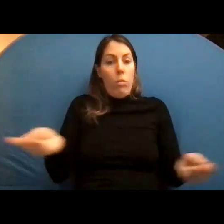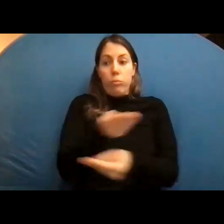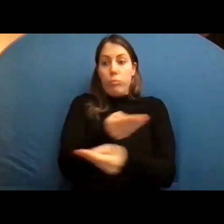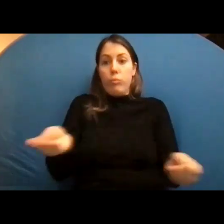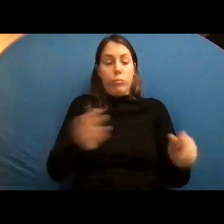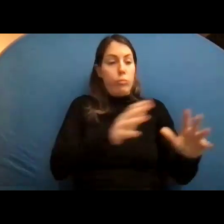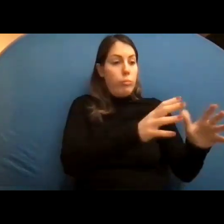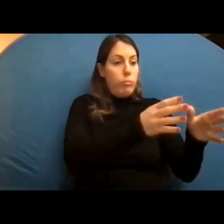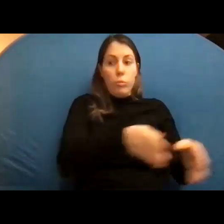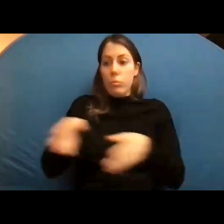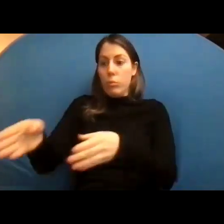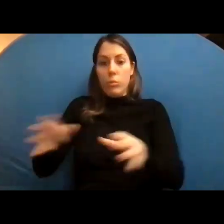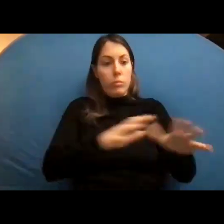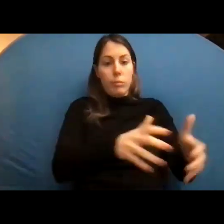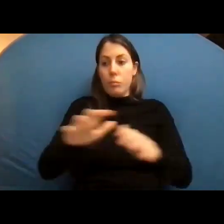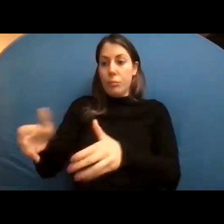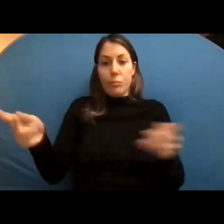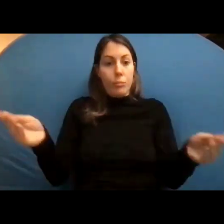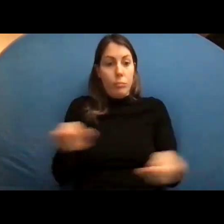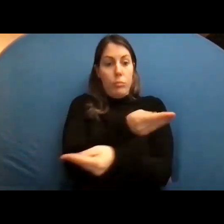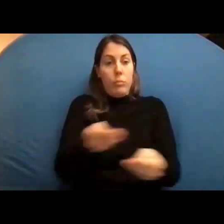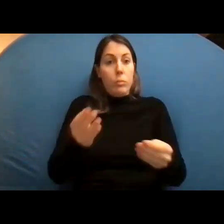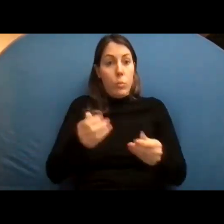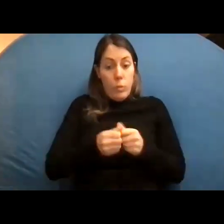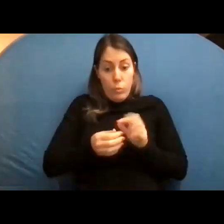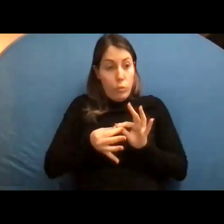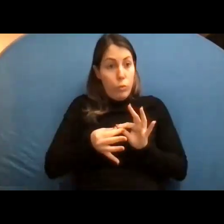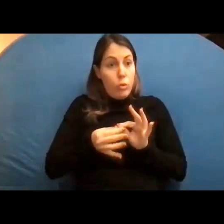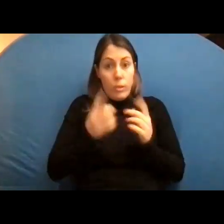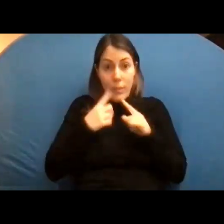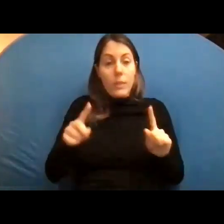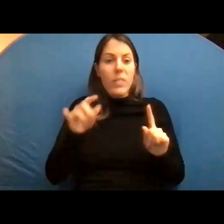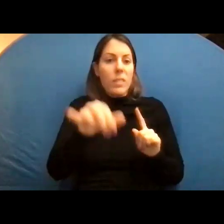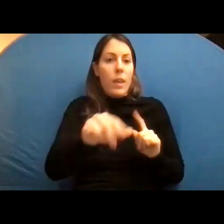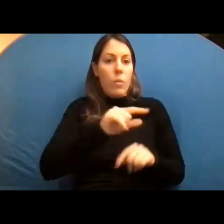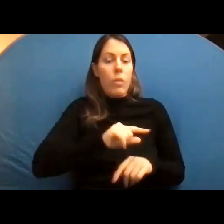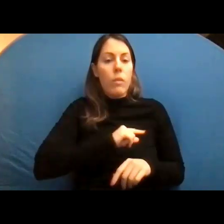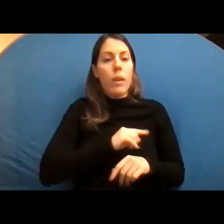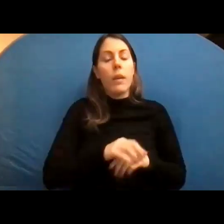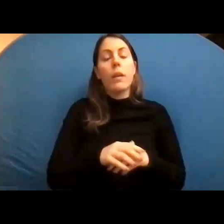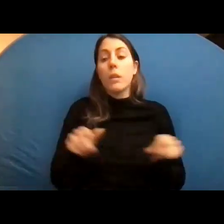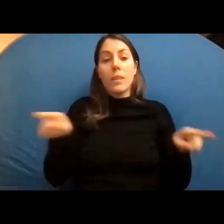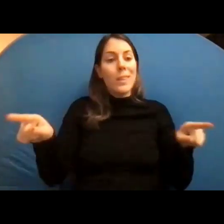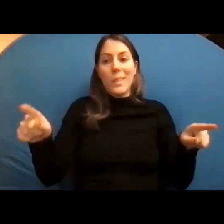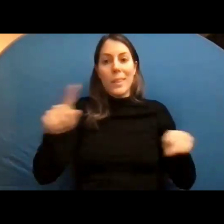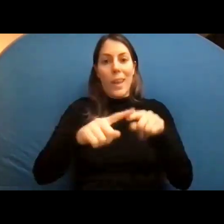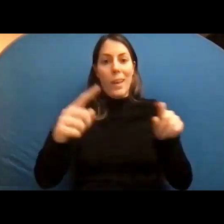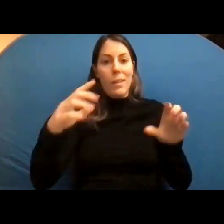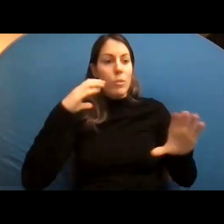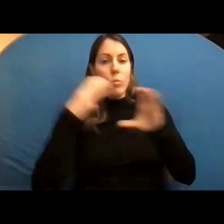that those two parties can communicate with each other. These two parties don't have the same language, and so the interpreter is that person in